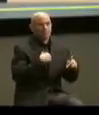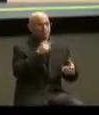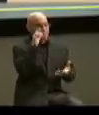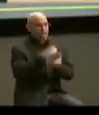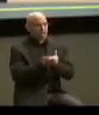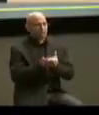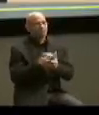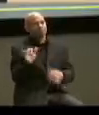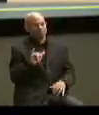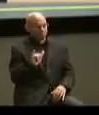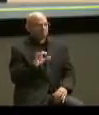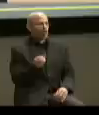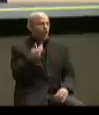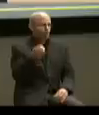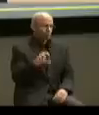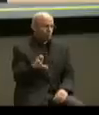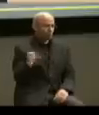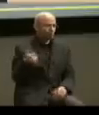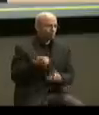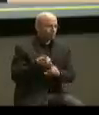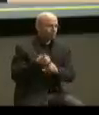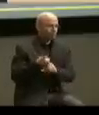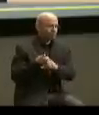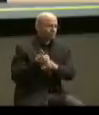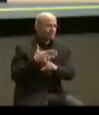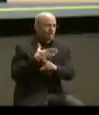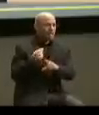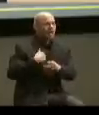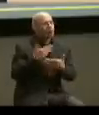IS ACTUALLY AN ENTREPRENEUR.